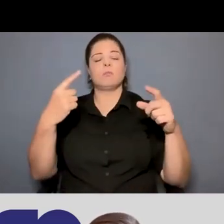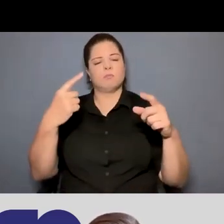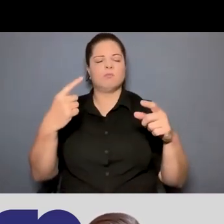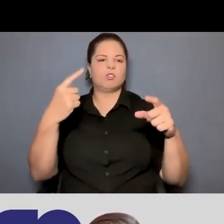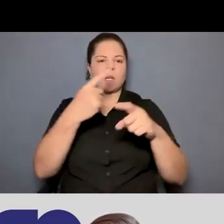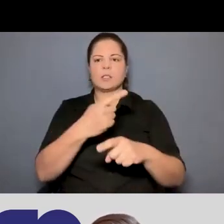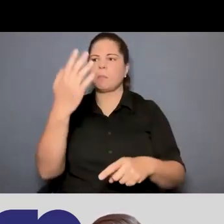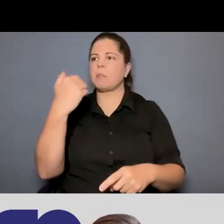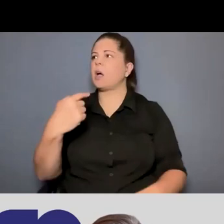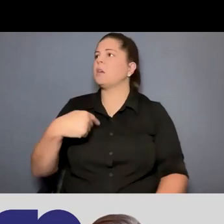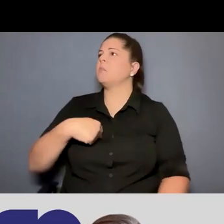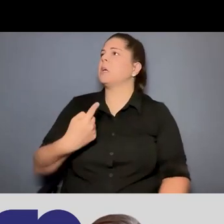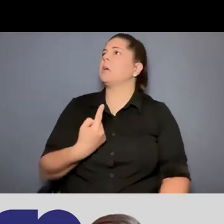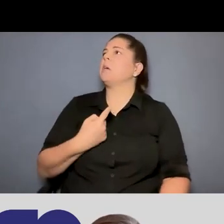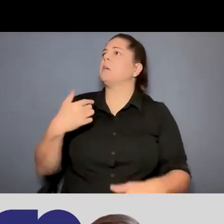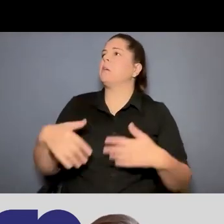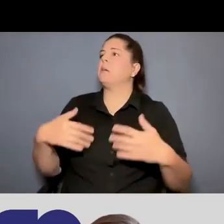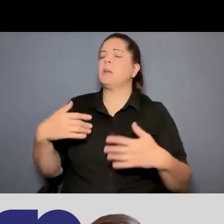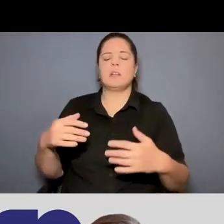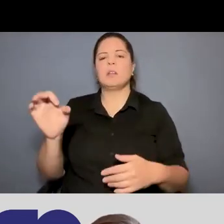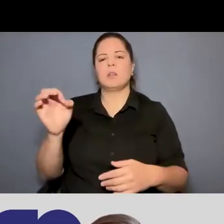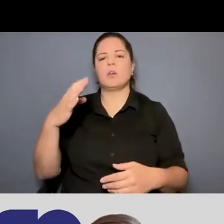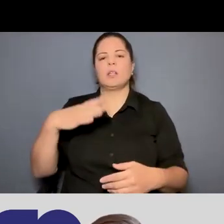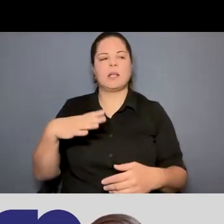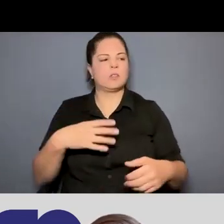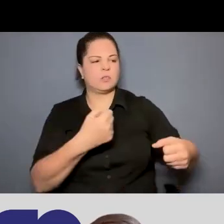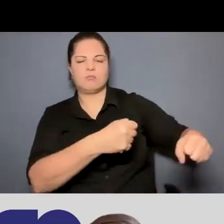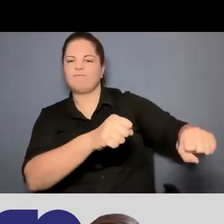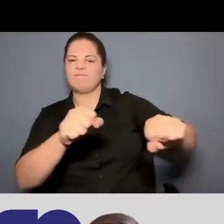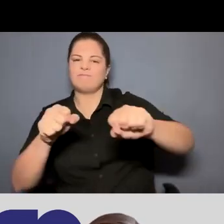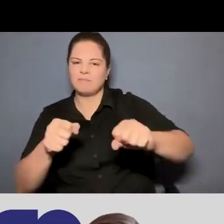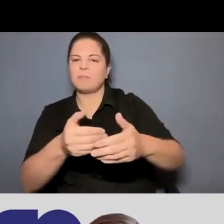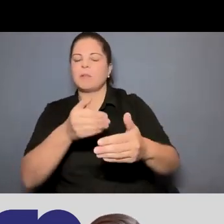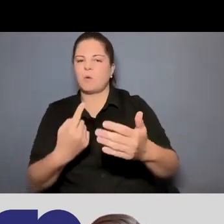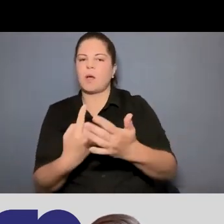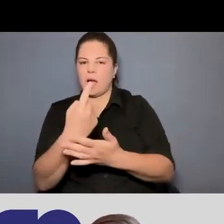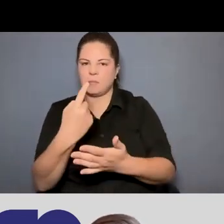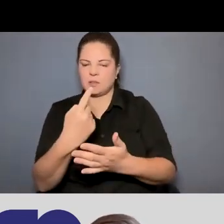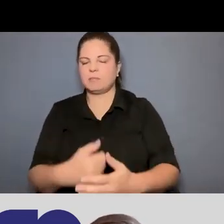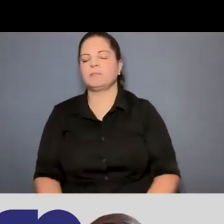workers having to enforce their right to a safe workplace by making a complaint. Instead,